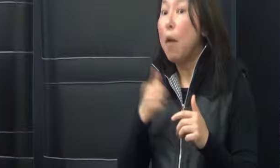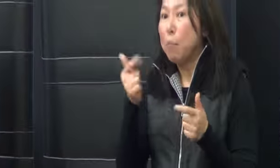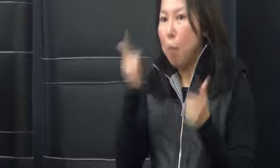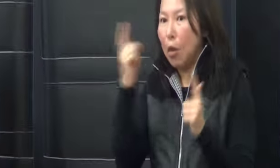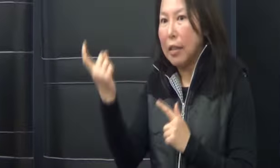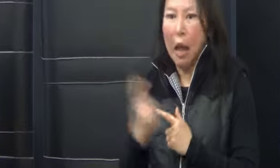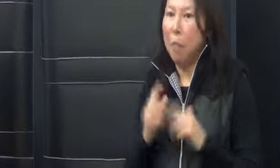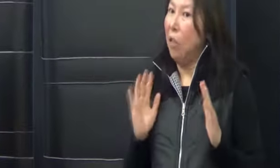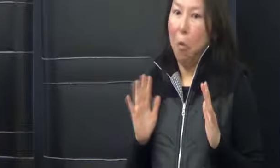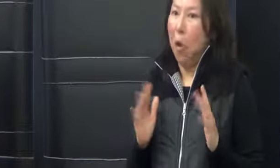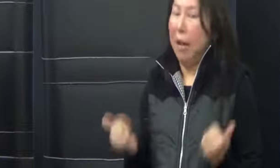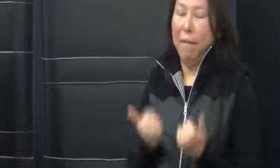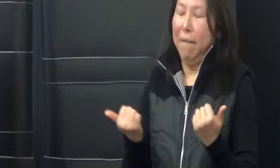Sometimes she gives me too much information. I don't need to know exactly who it is, but please let me know if the boss in.